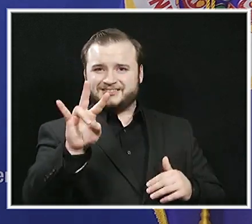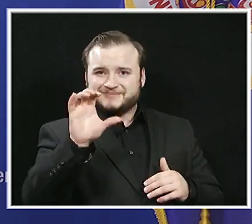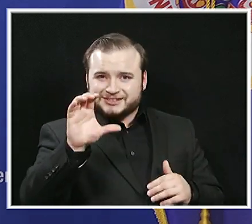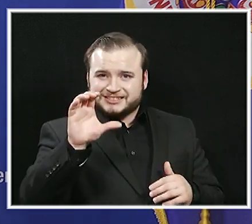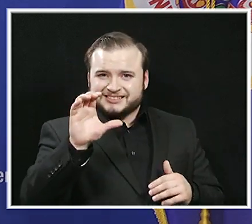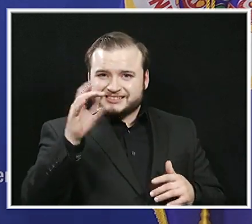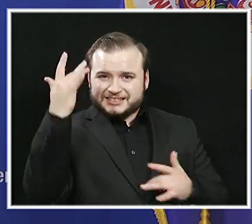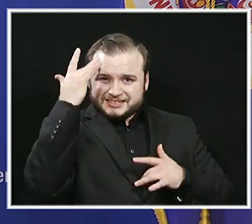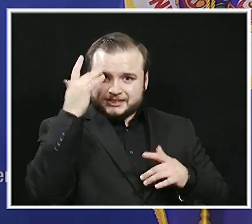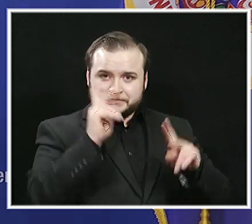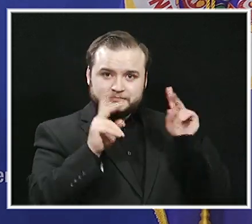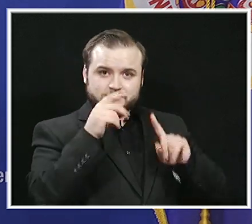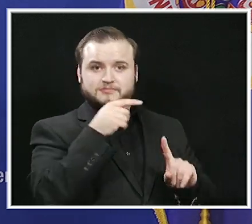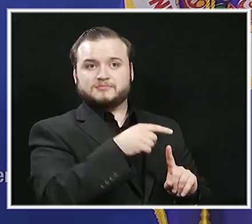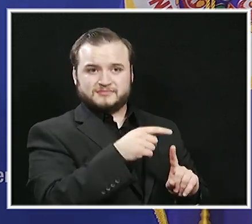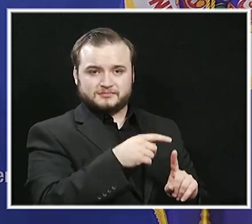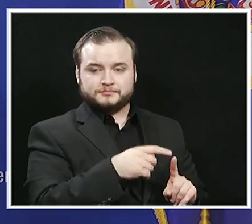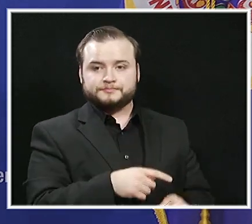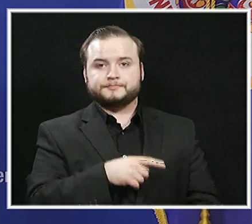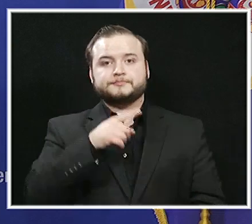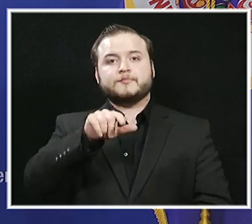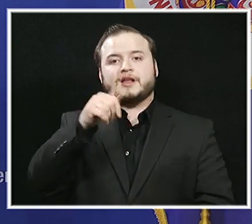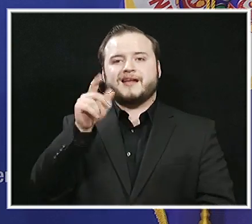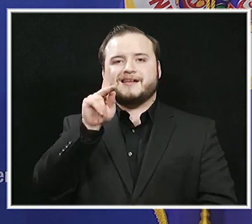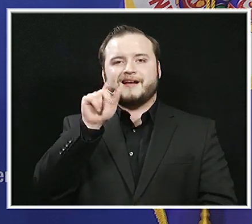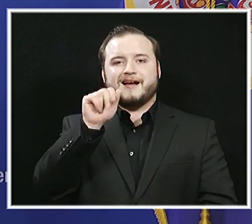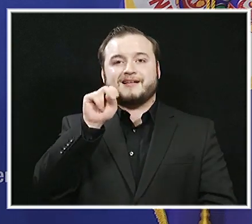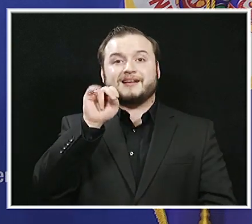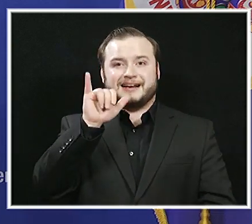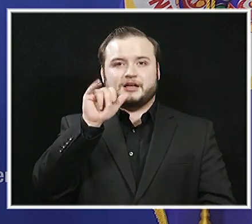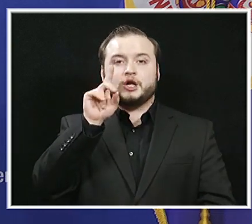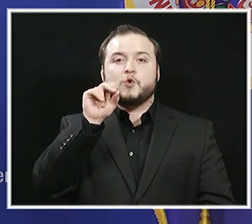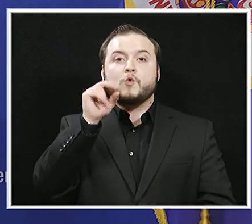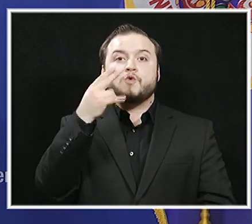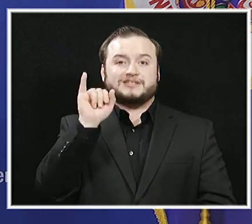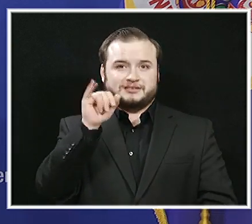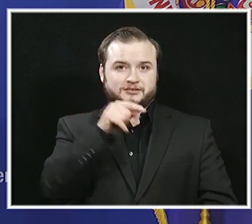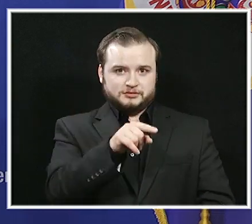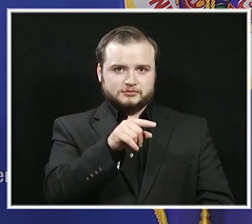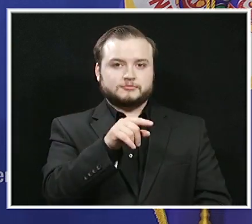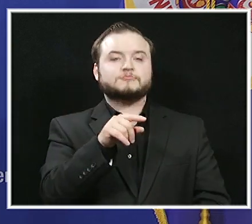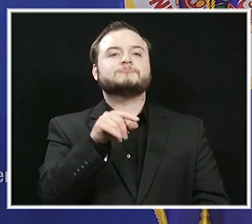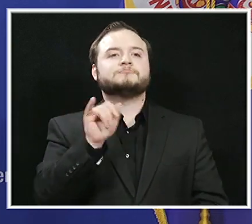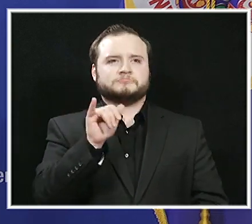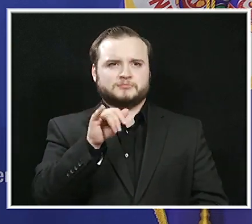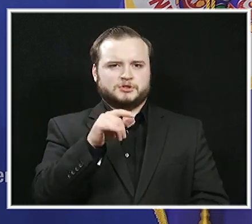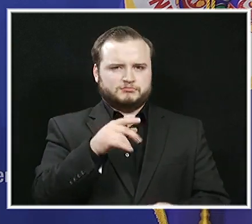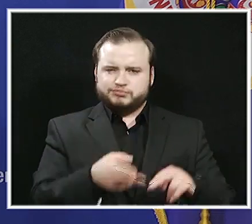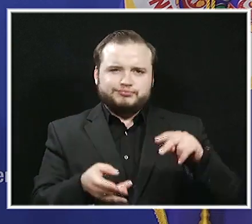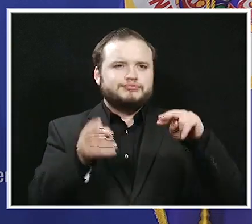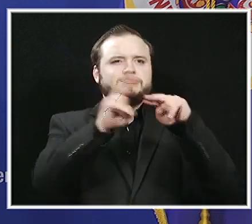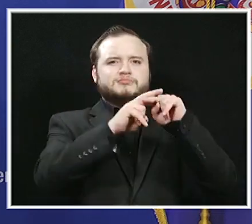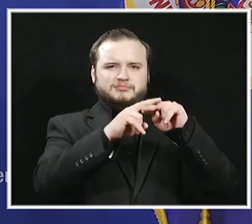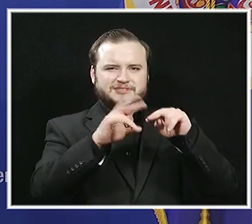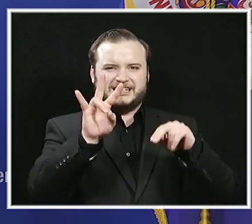Nobles County we're up to 700 cases in the span of about a week. Kandiyohi County, 87, Stearns